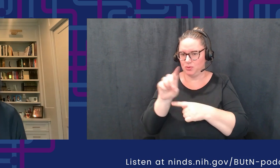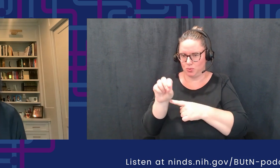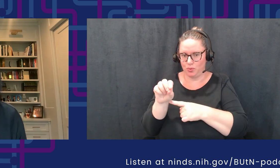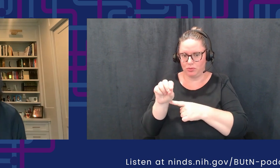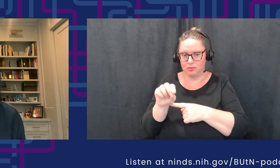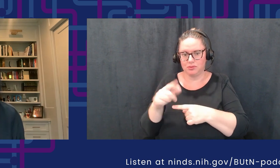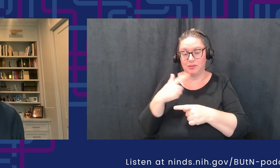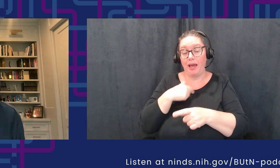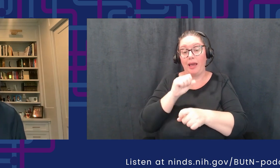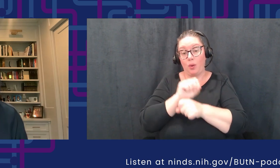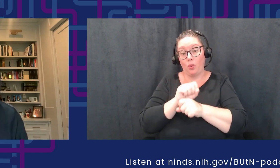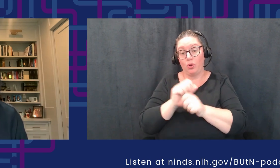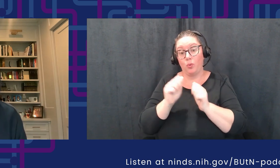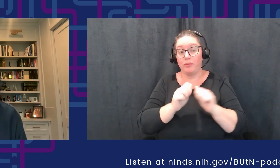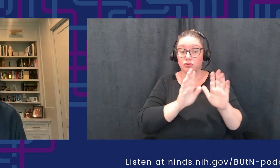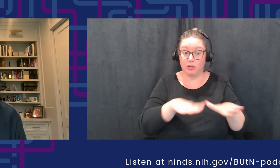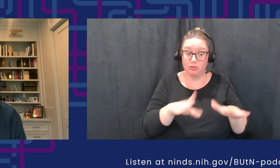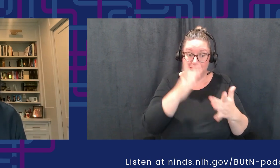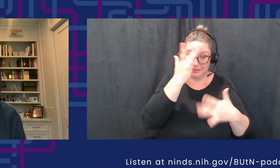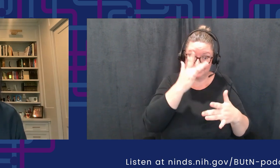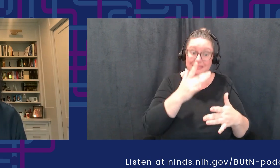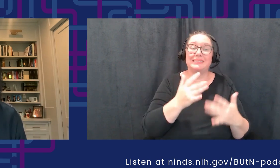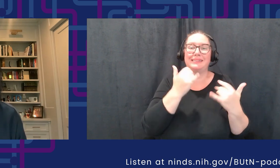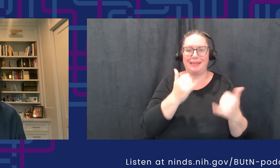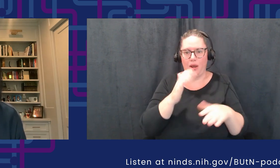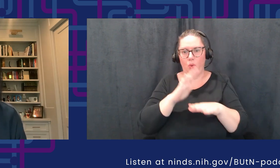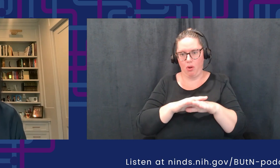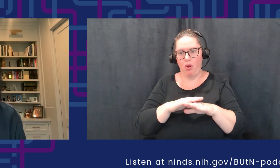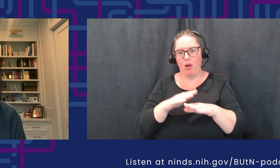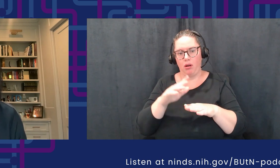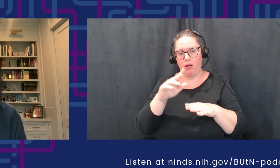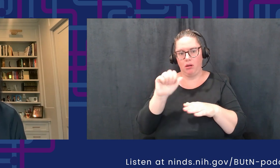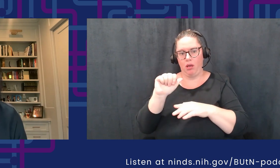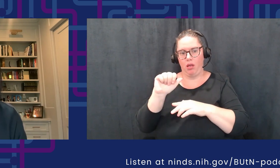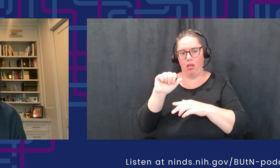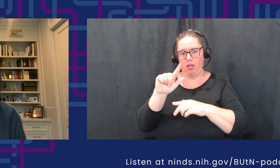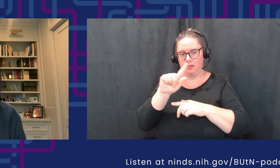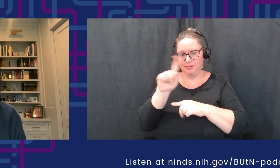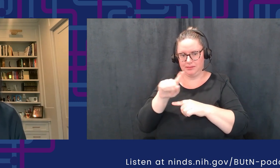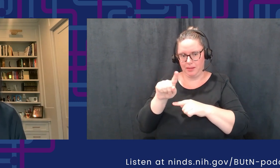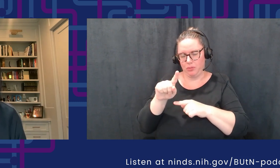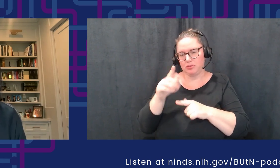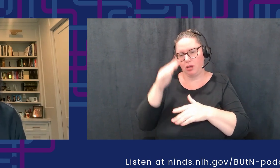I work, in addition to childhood diseases, now on Alzheimer's, an adult neurodegenerative disease.